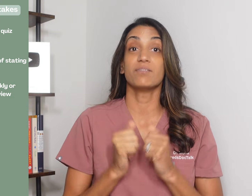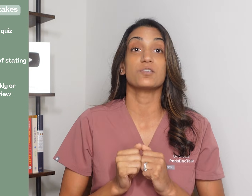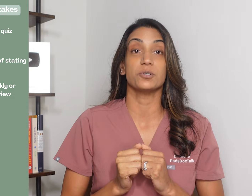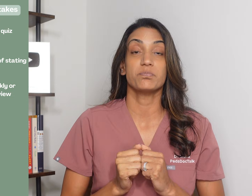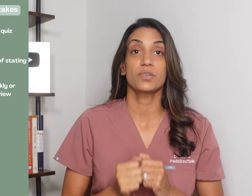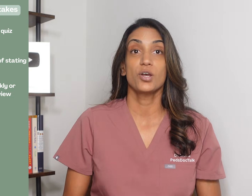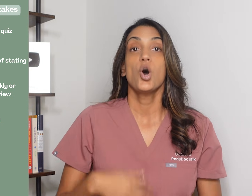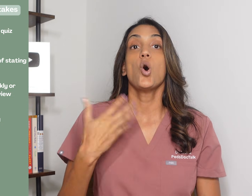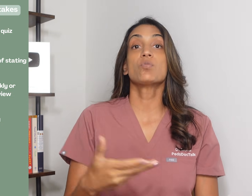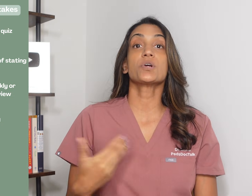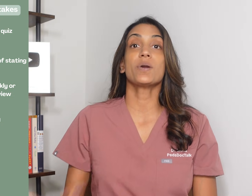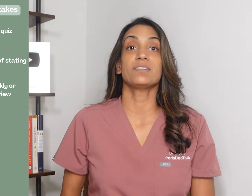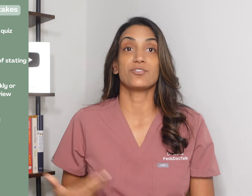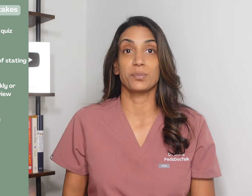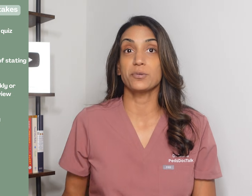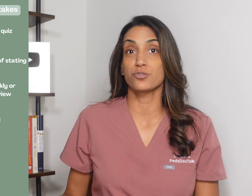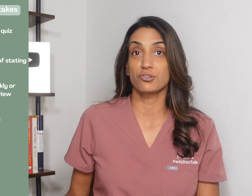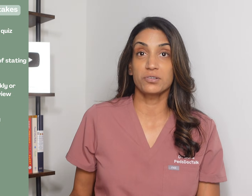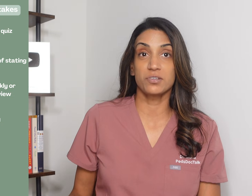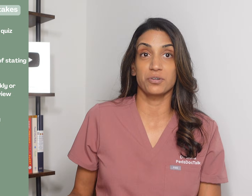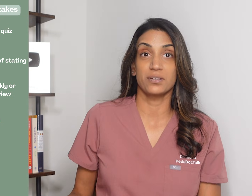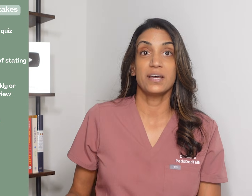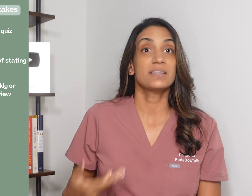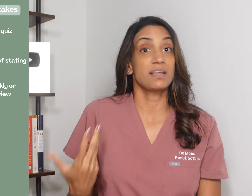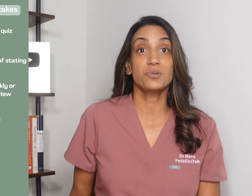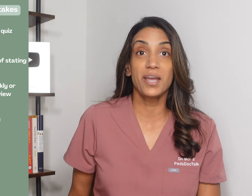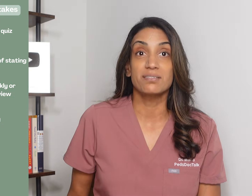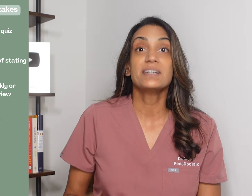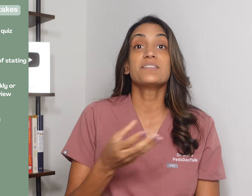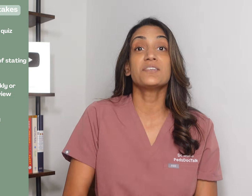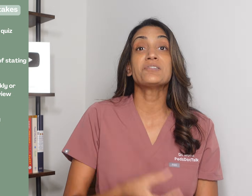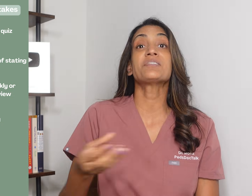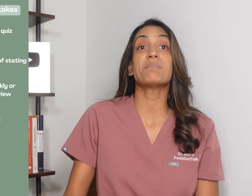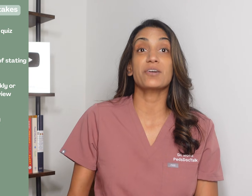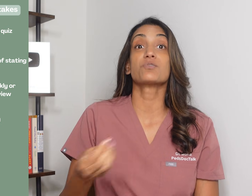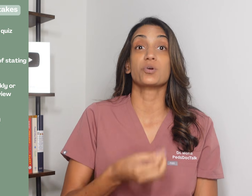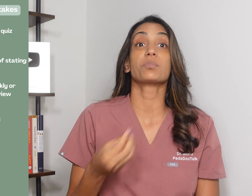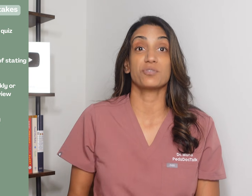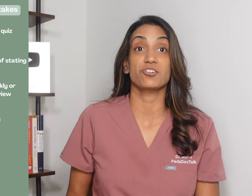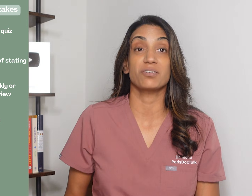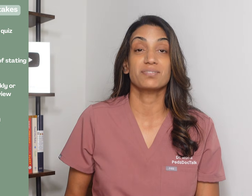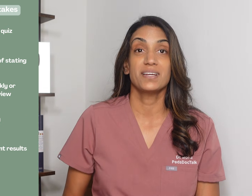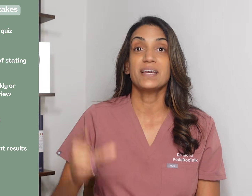visible over correcting if your baby's version looks different. That's okay. Consistency matters more than perfection.